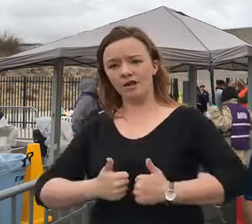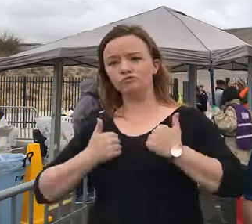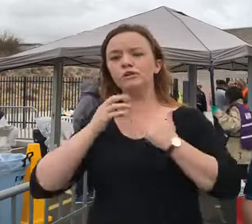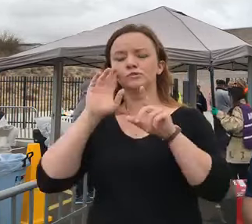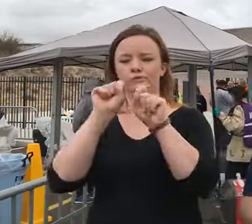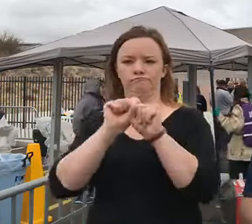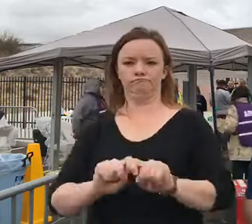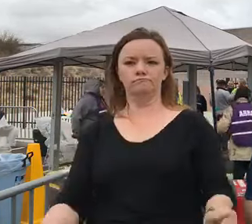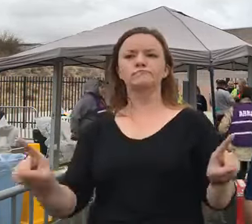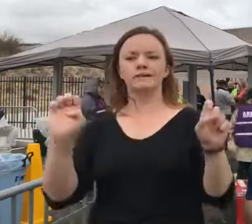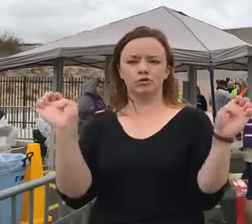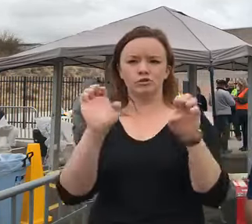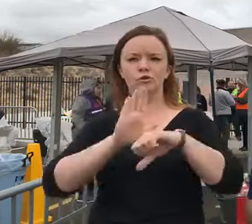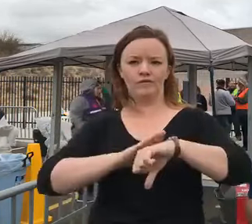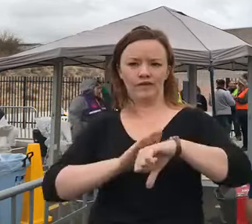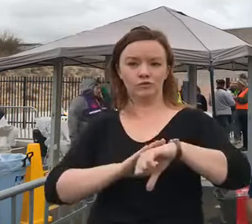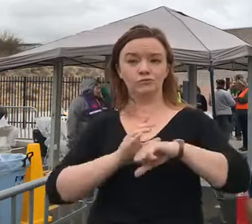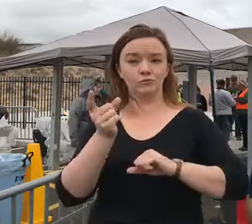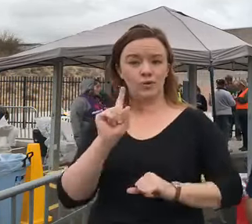And you can do that at ready.maricopa.gov